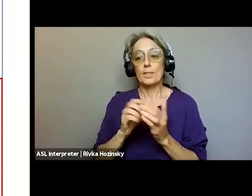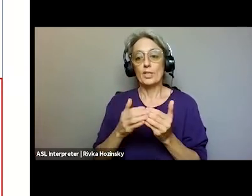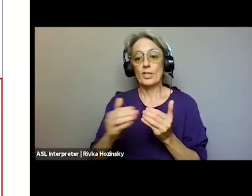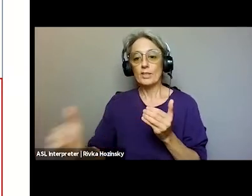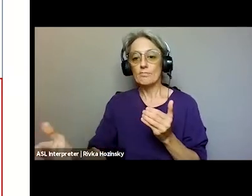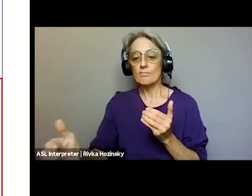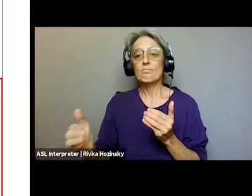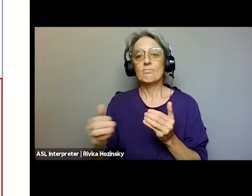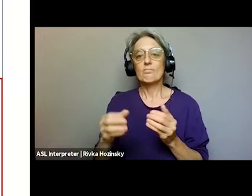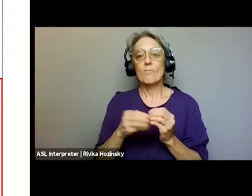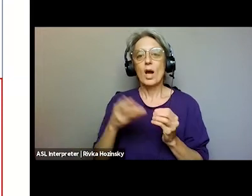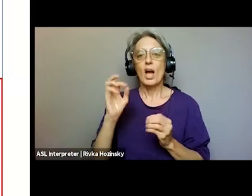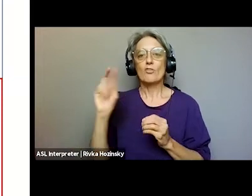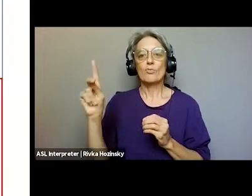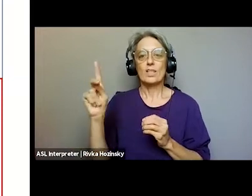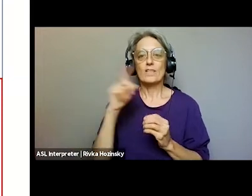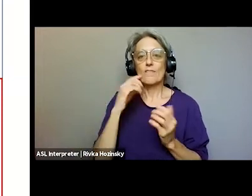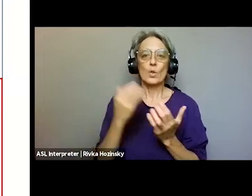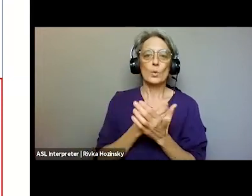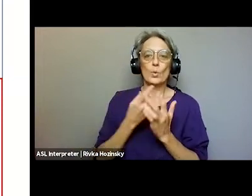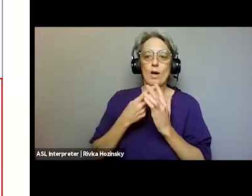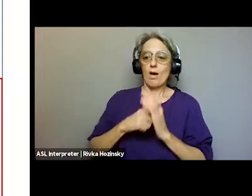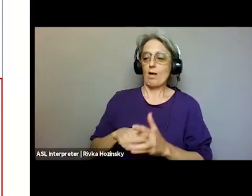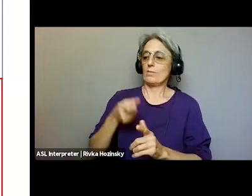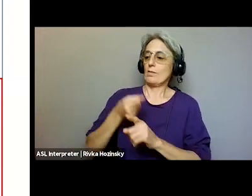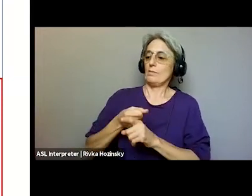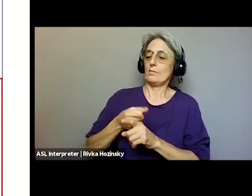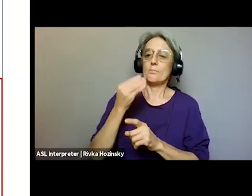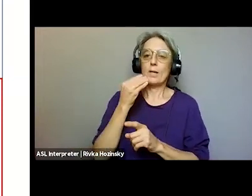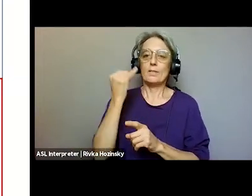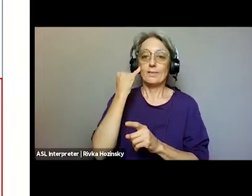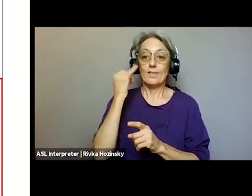risk for new onset mental illness and a time where we'll be doing a lot more to support new parents.